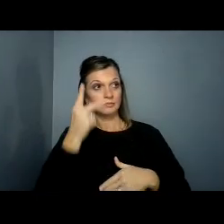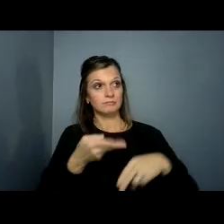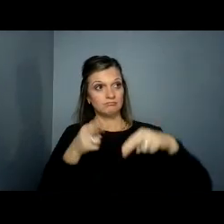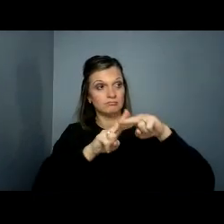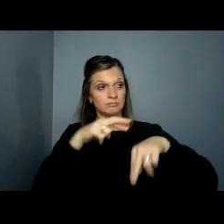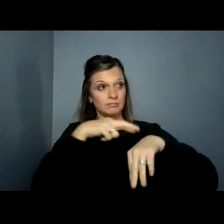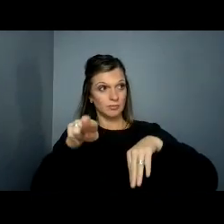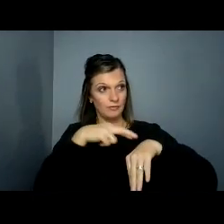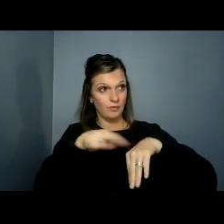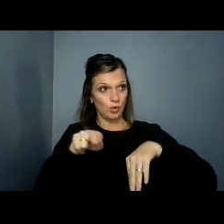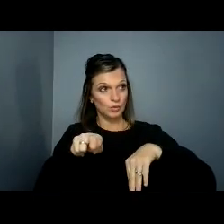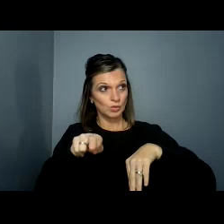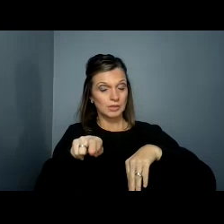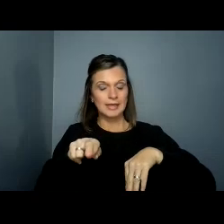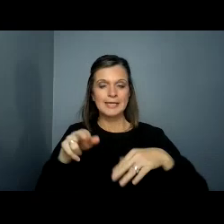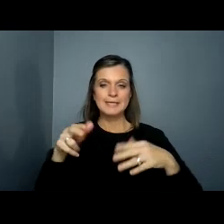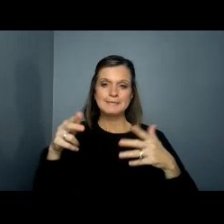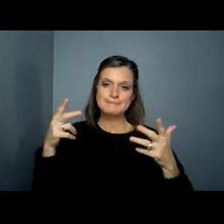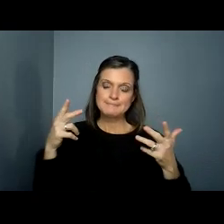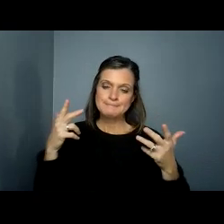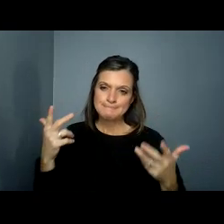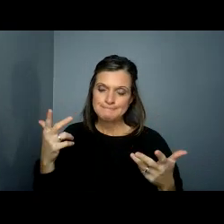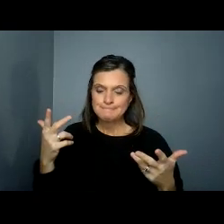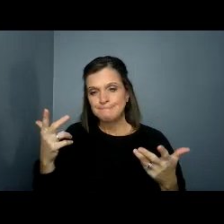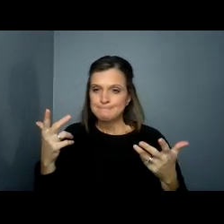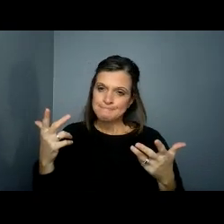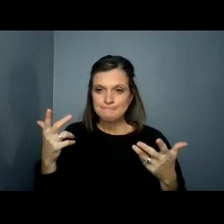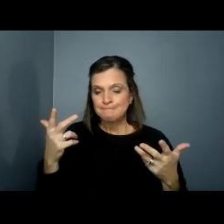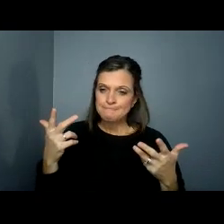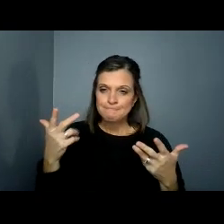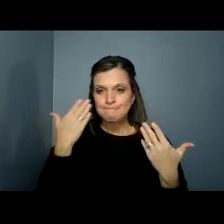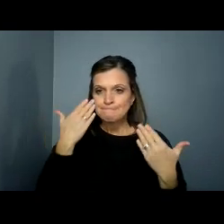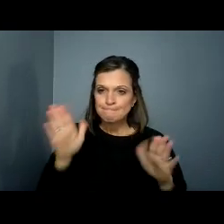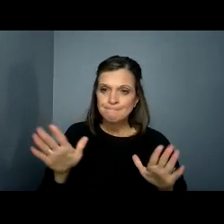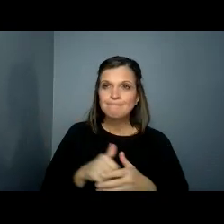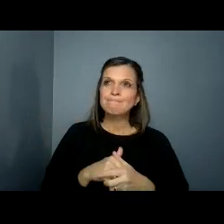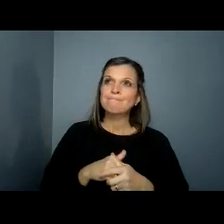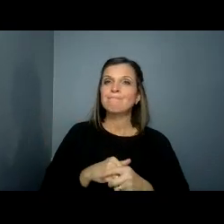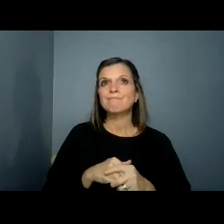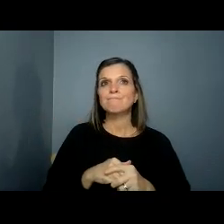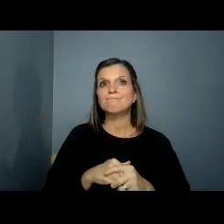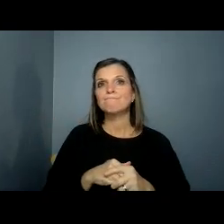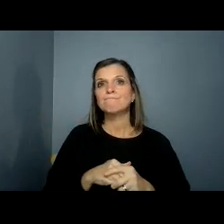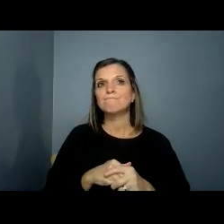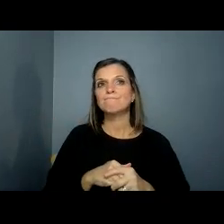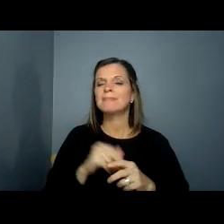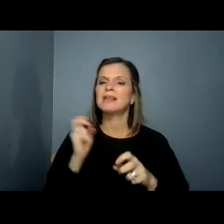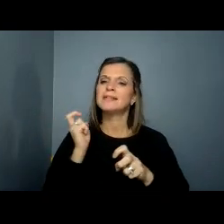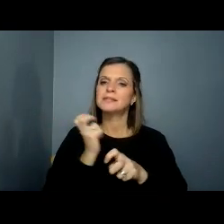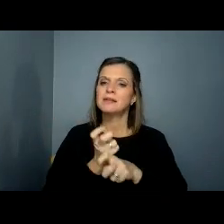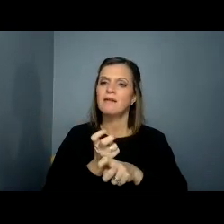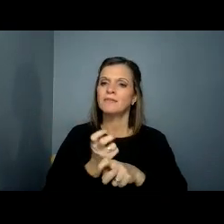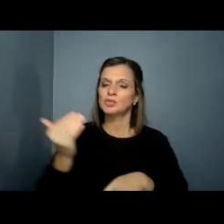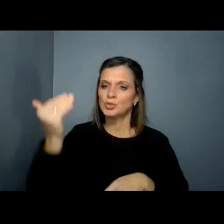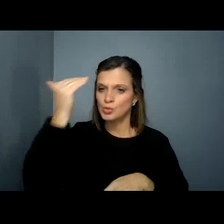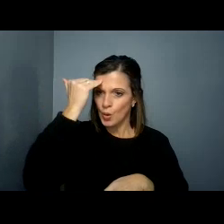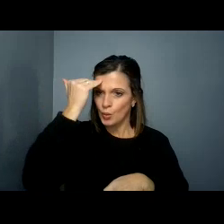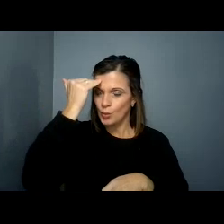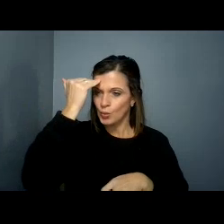I don't know, I mean. It's so hard to know.